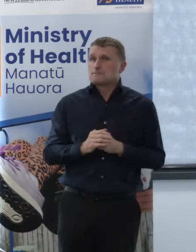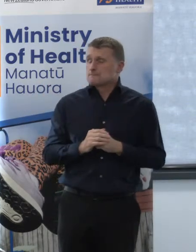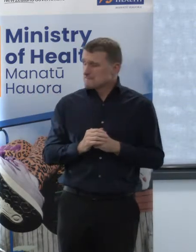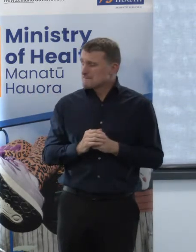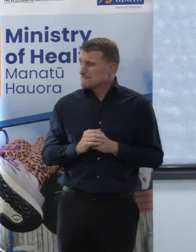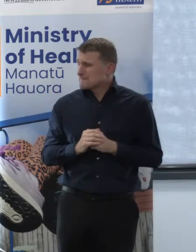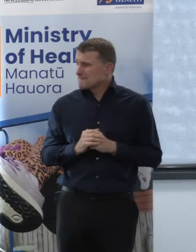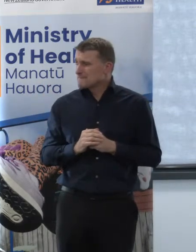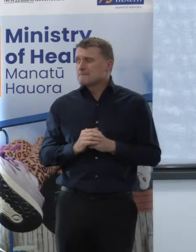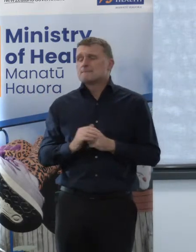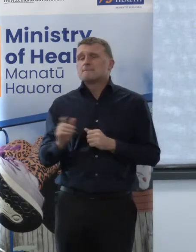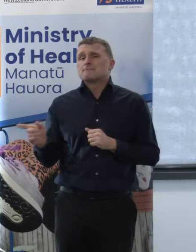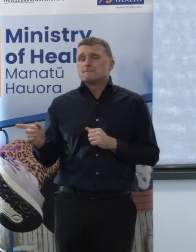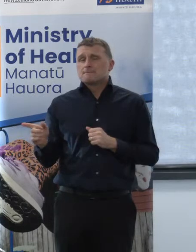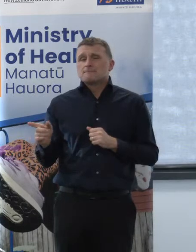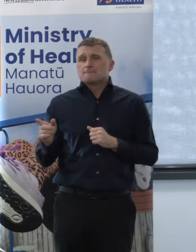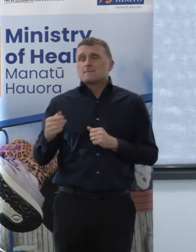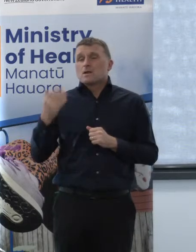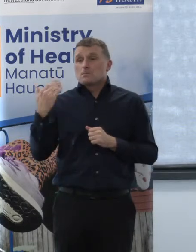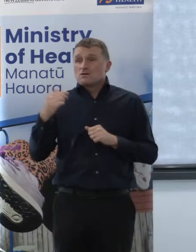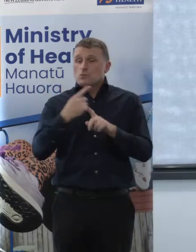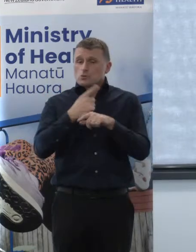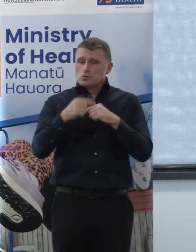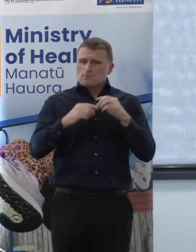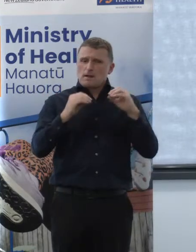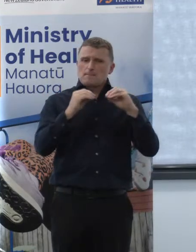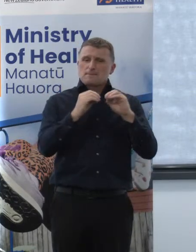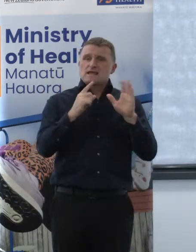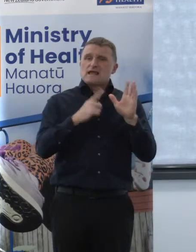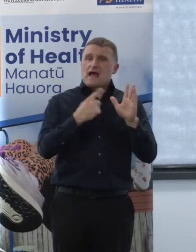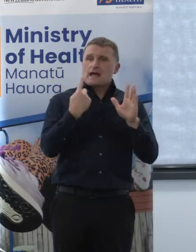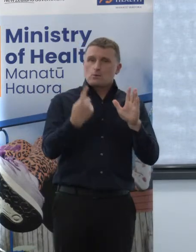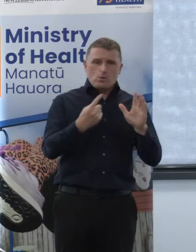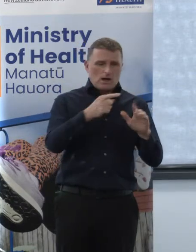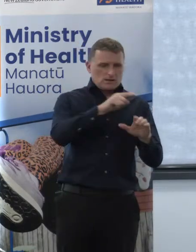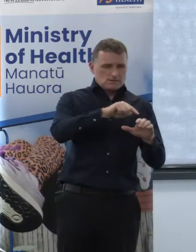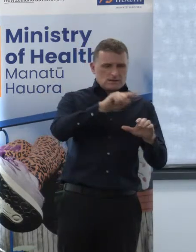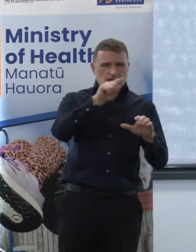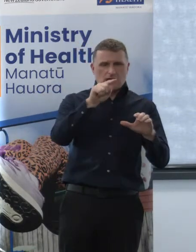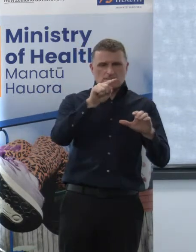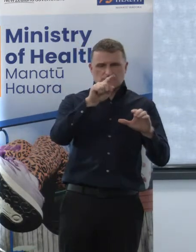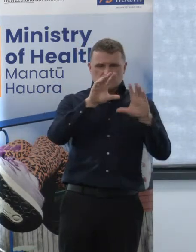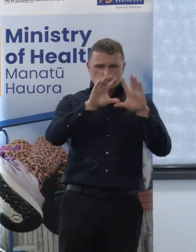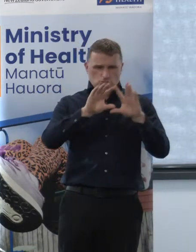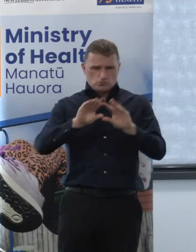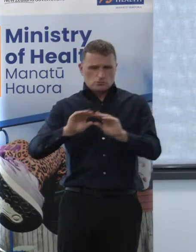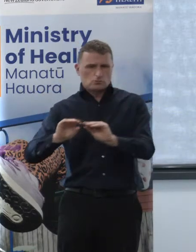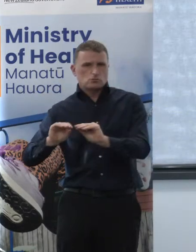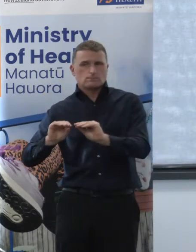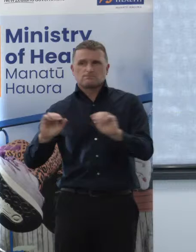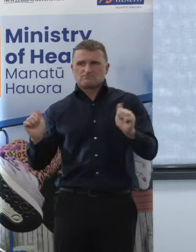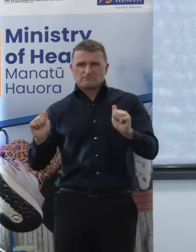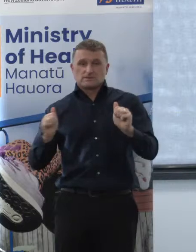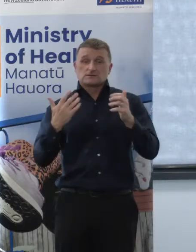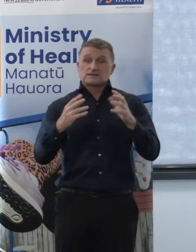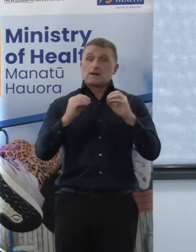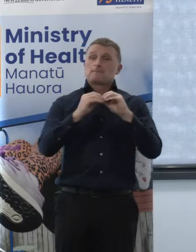As Fiona mentioned, and on the